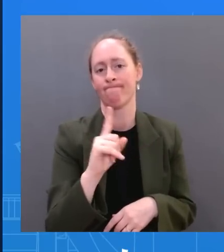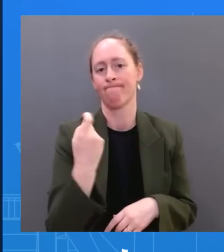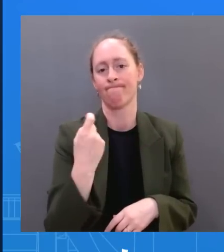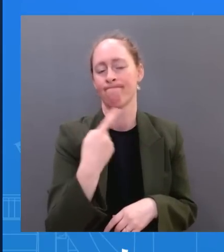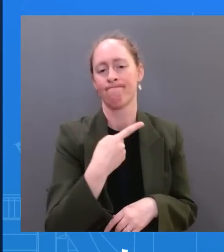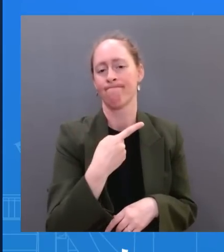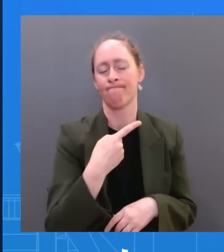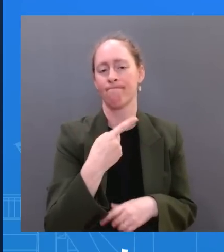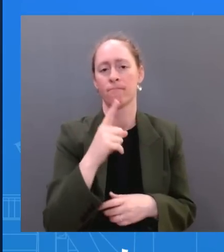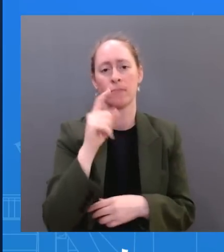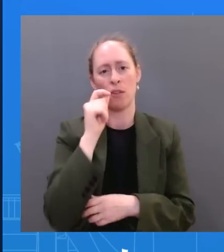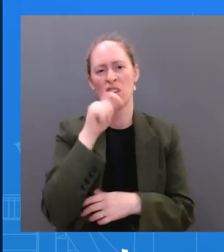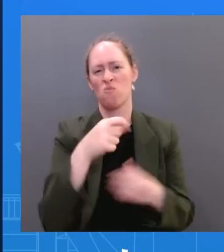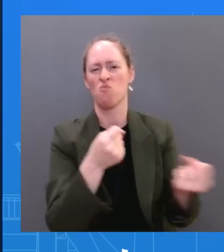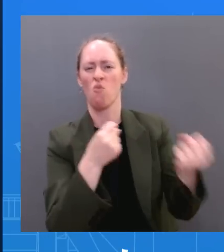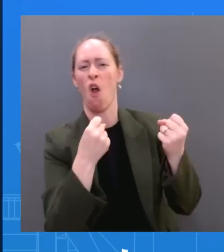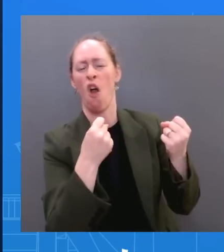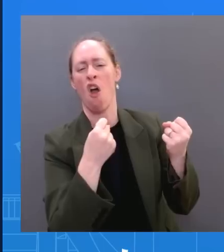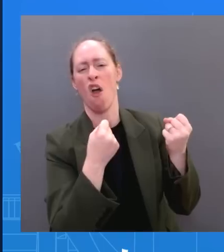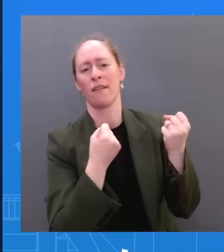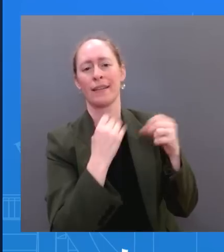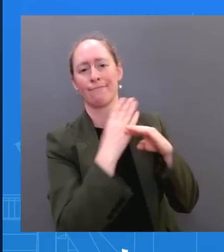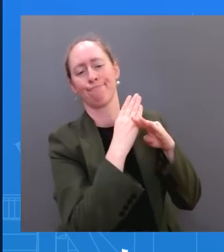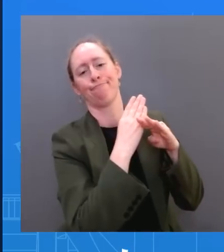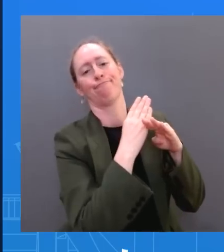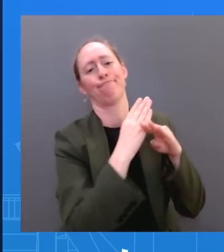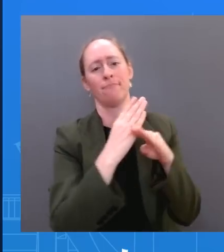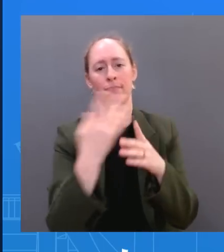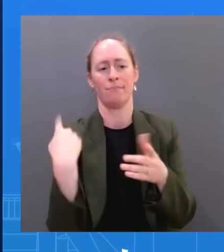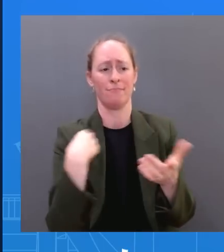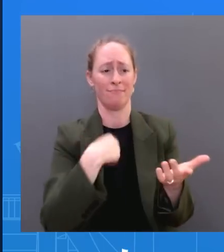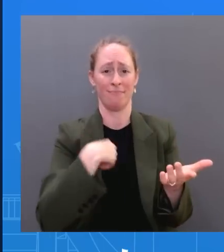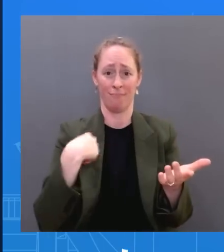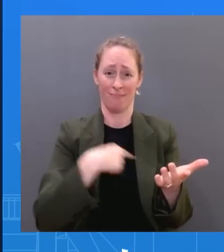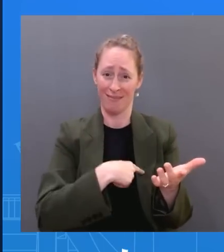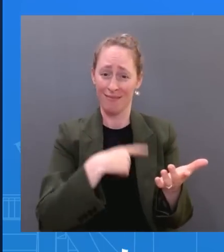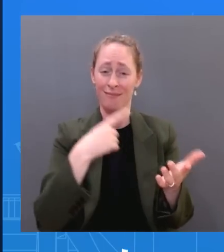to effectively defend and sustain its capital. And I would also point out,